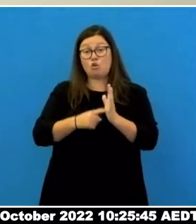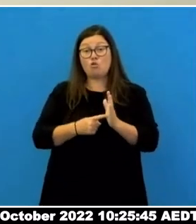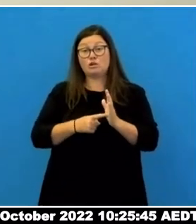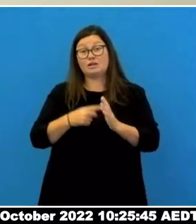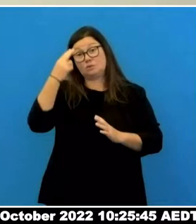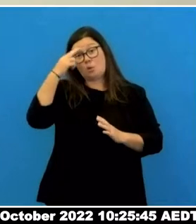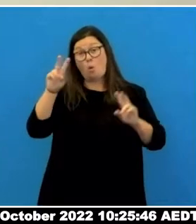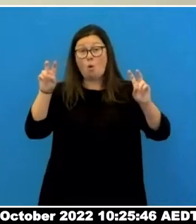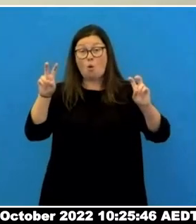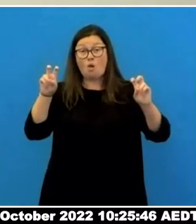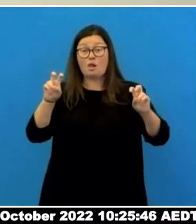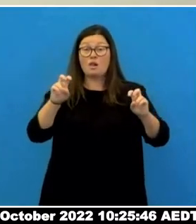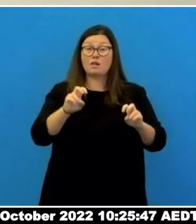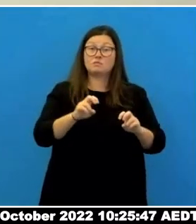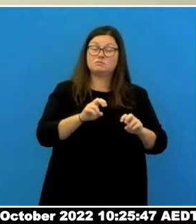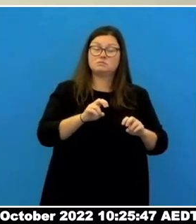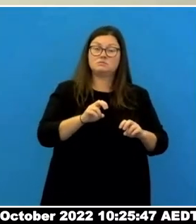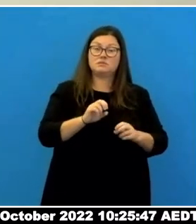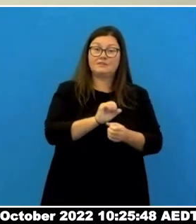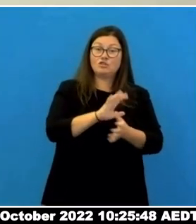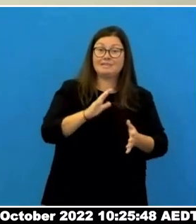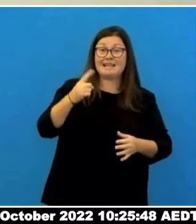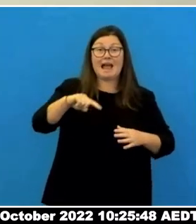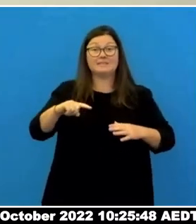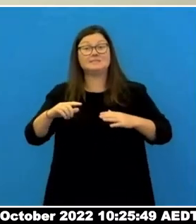that we are seeking to find ways to alleviate that issue.